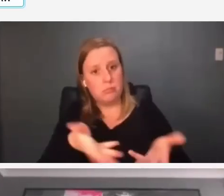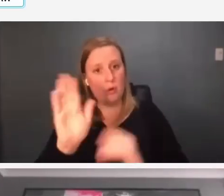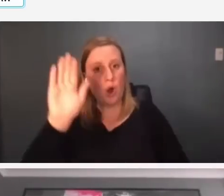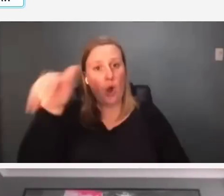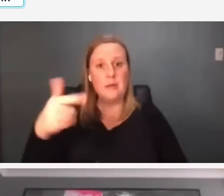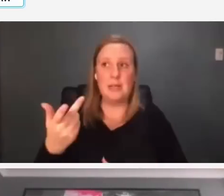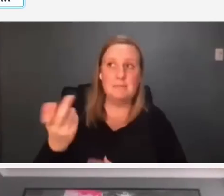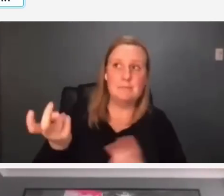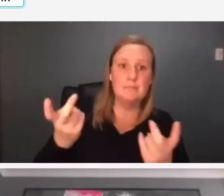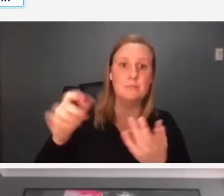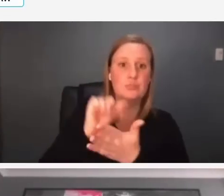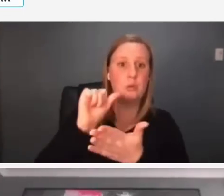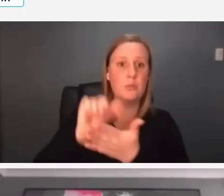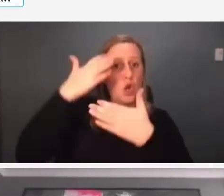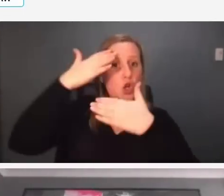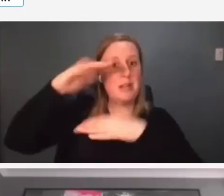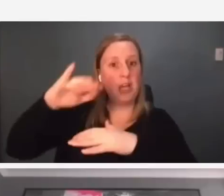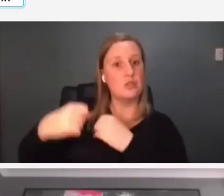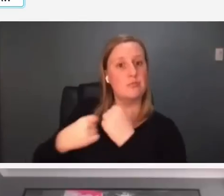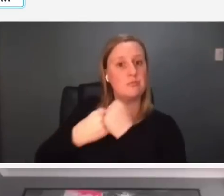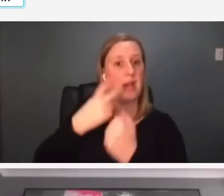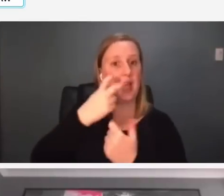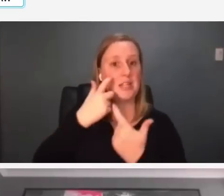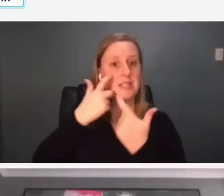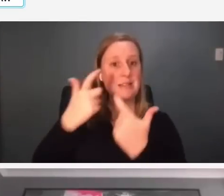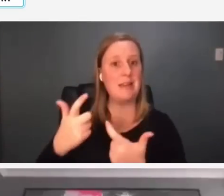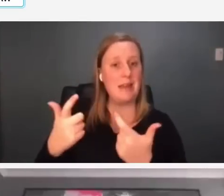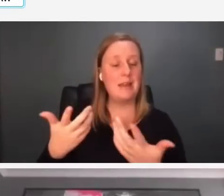or a spot in their home that suits their needs. So there's work possibly done on that.